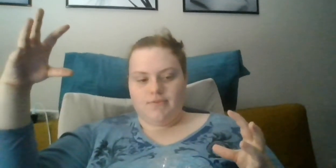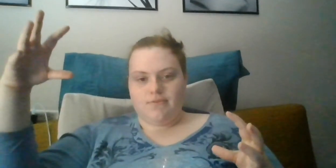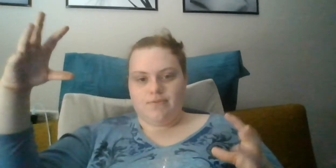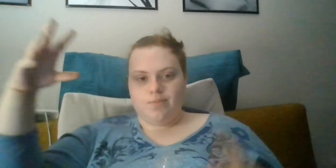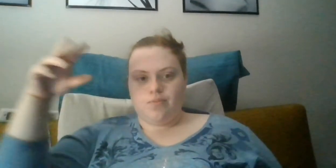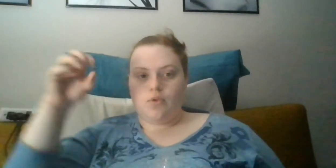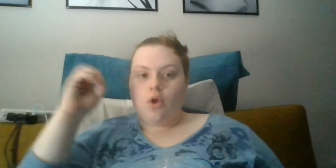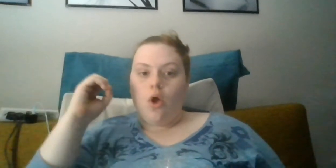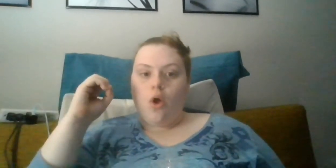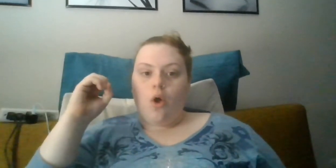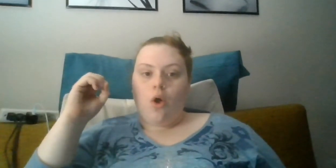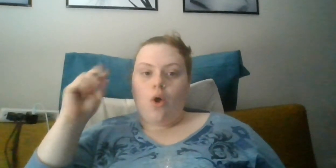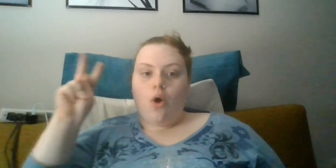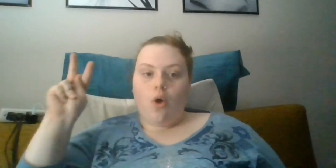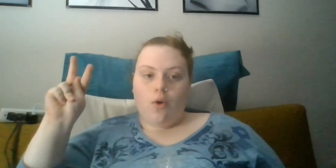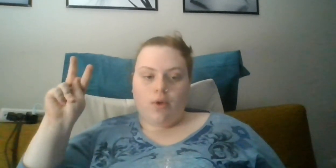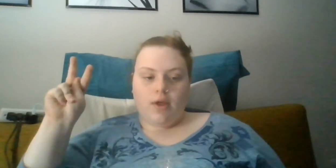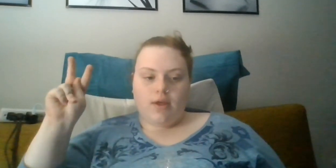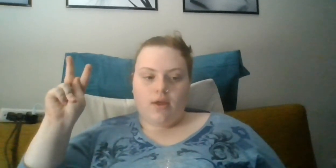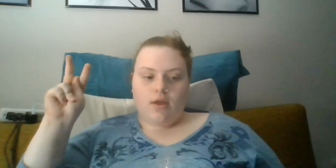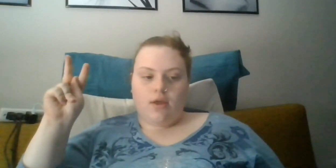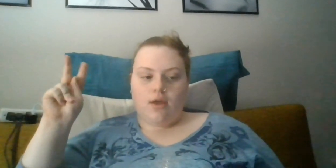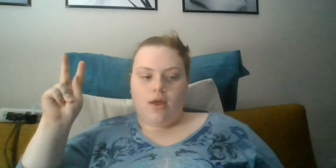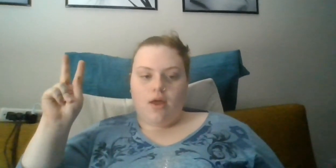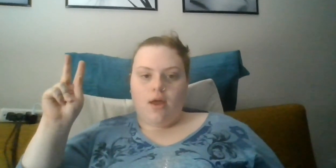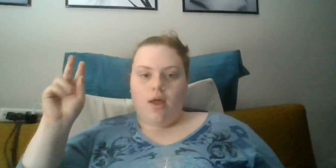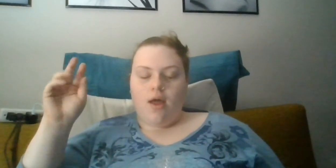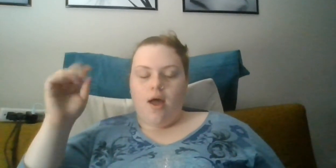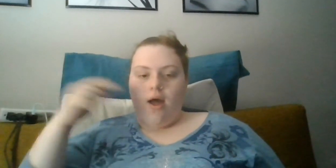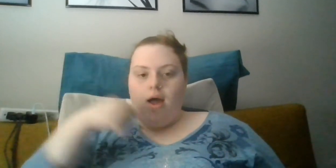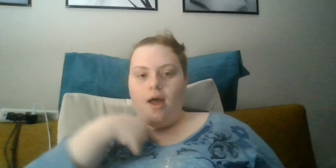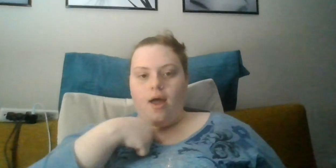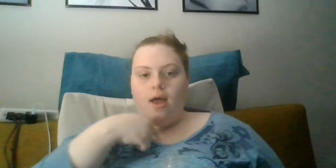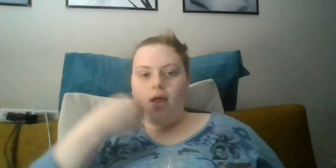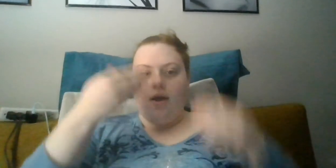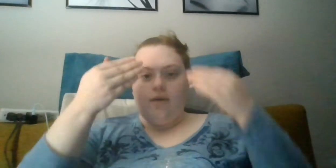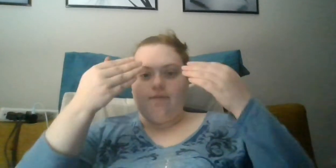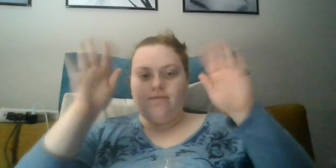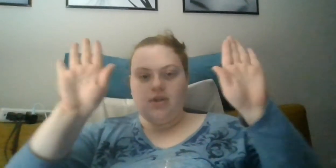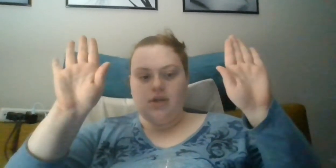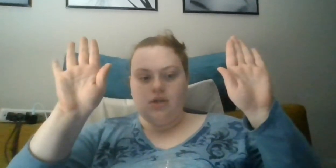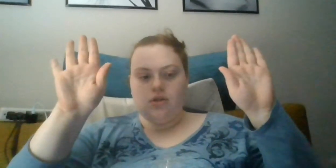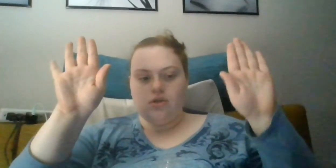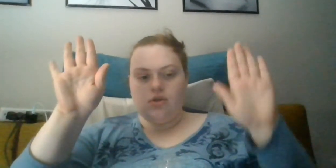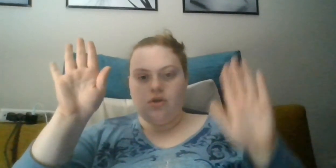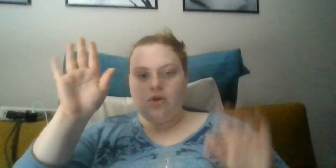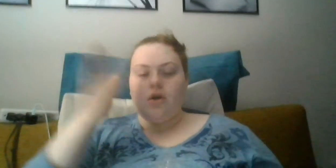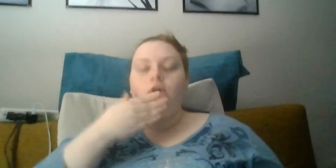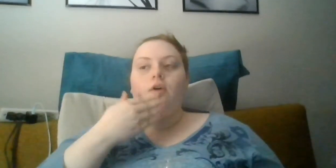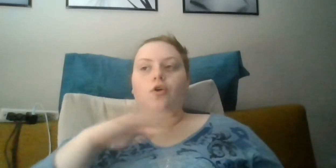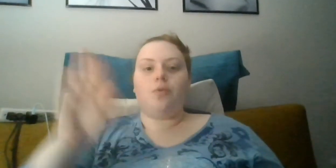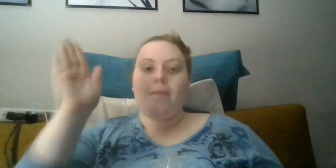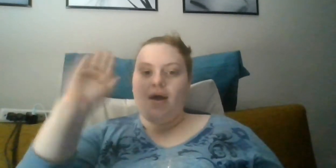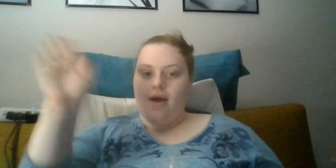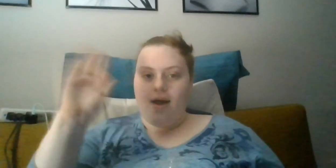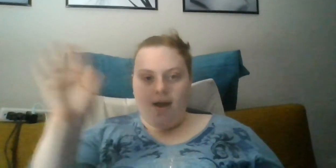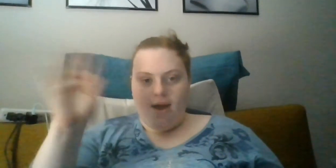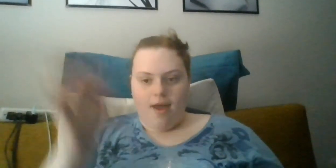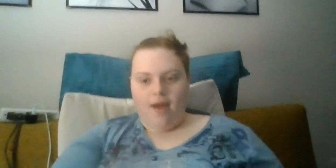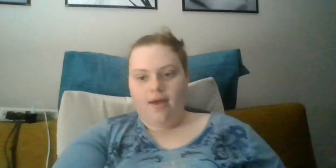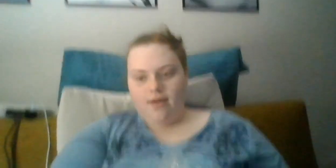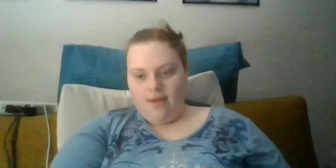Okay I'm done. Goodbye.